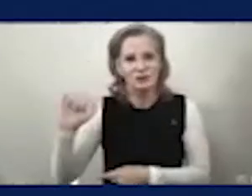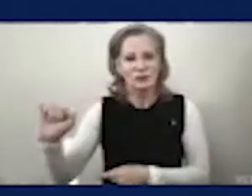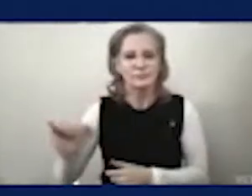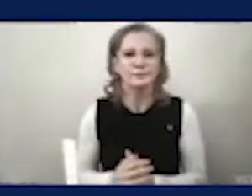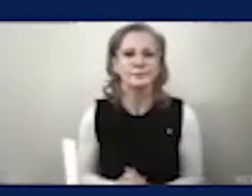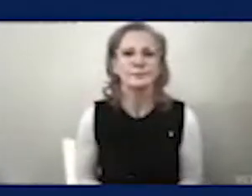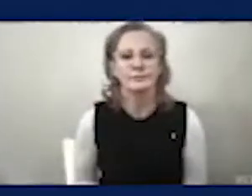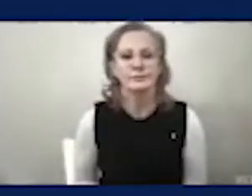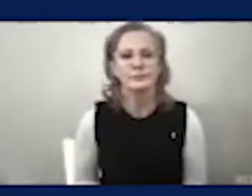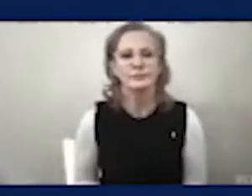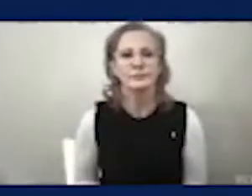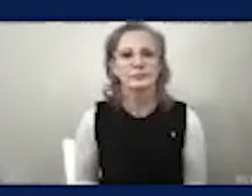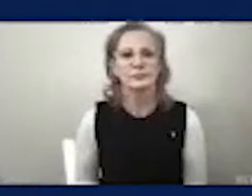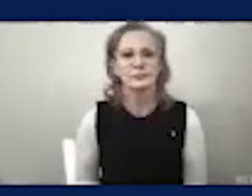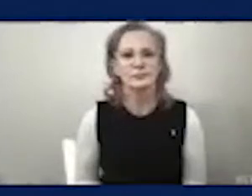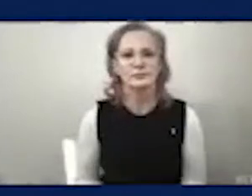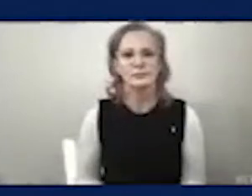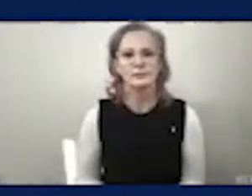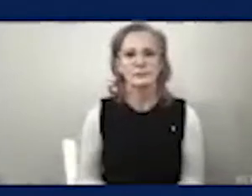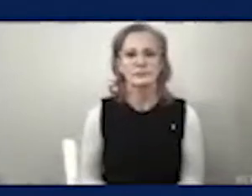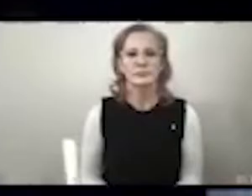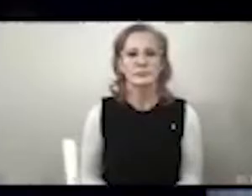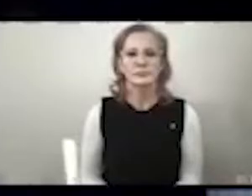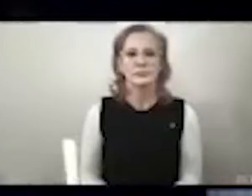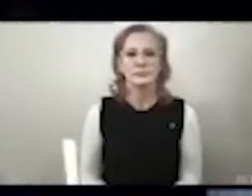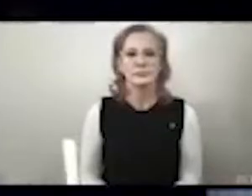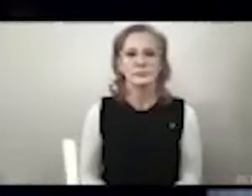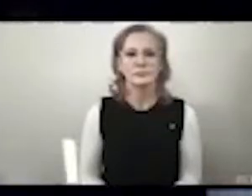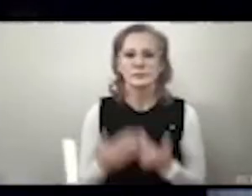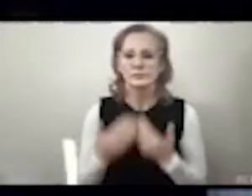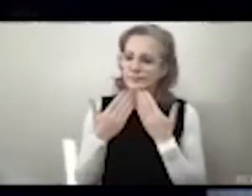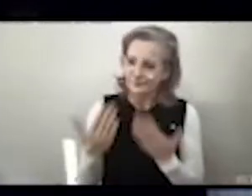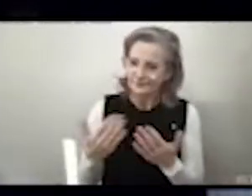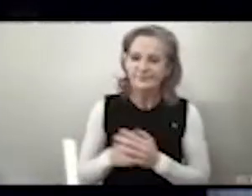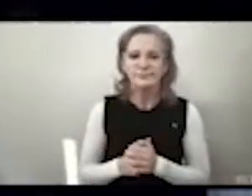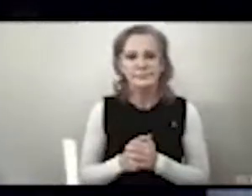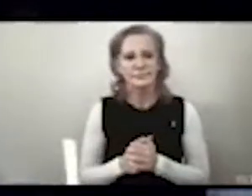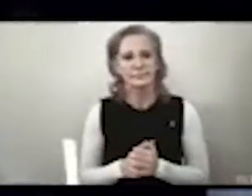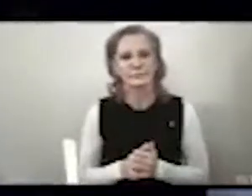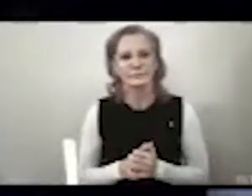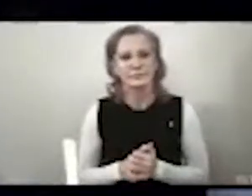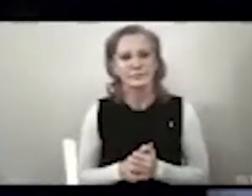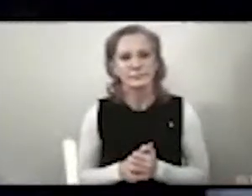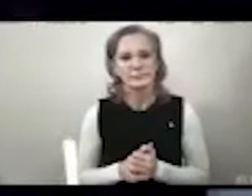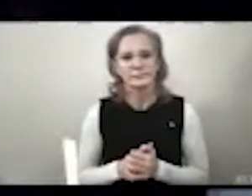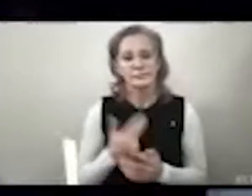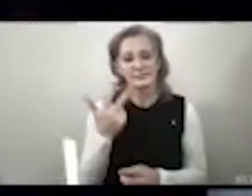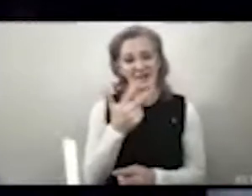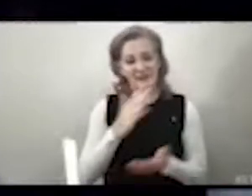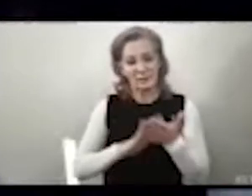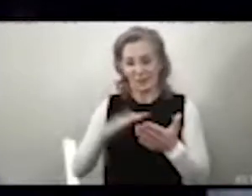Thank you Rebekah. As Rebekah has outlined, over the last 18 months, the Commission has worked hard and has drawn from diverse